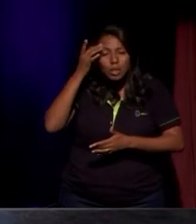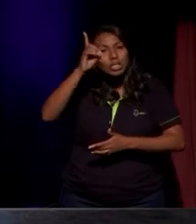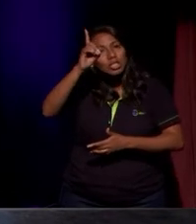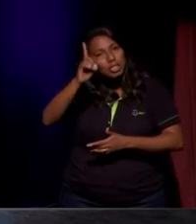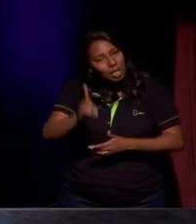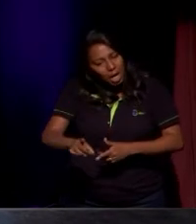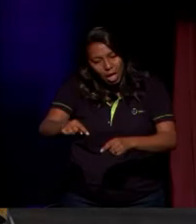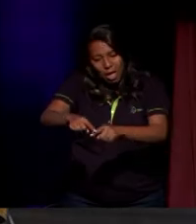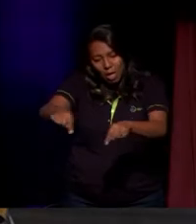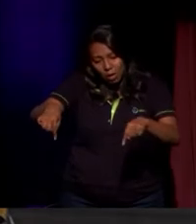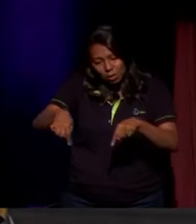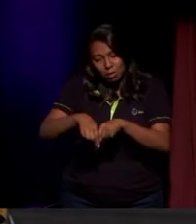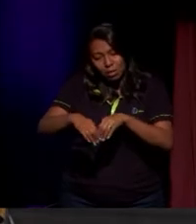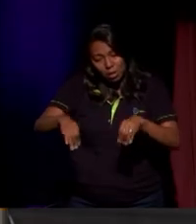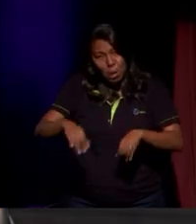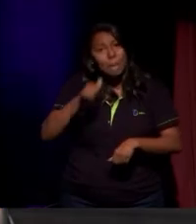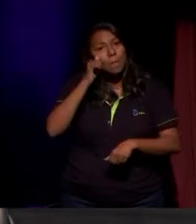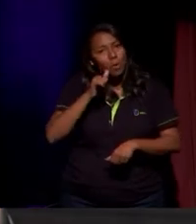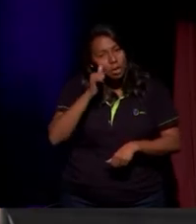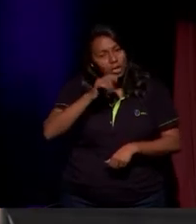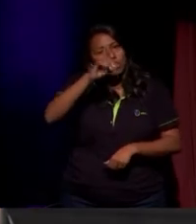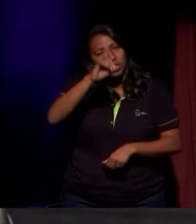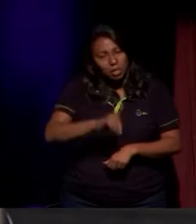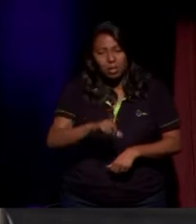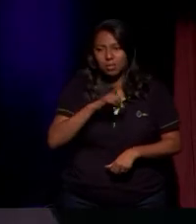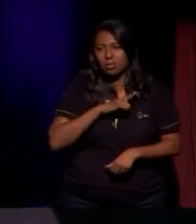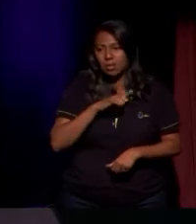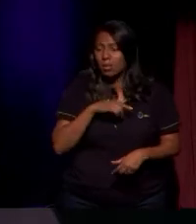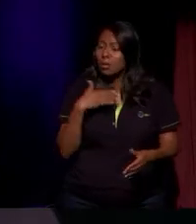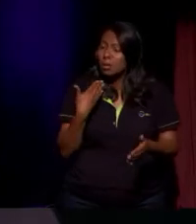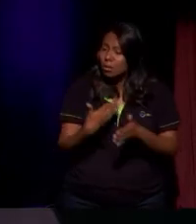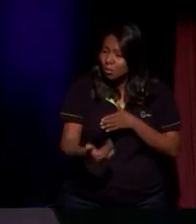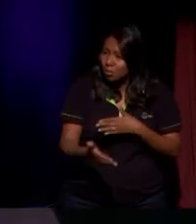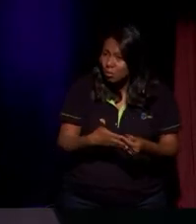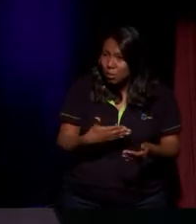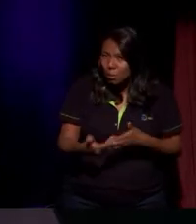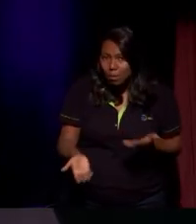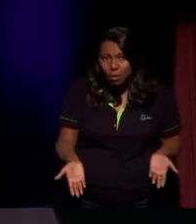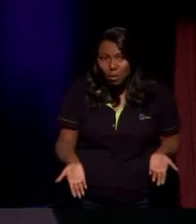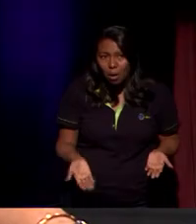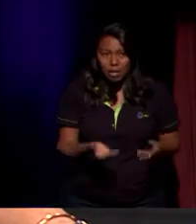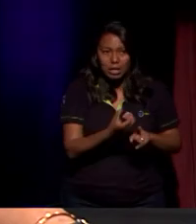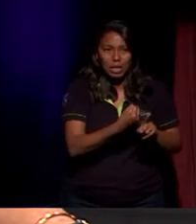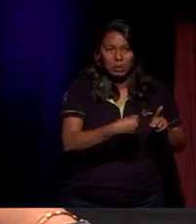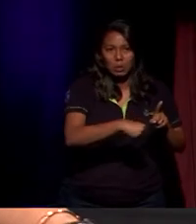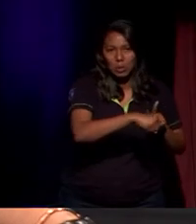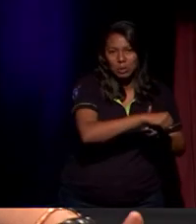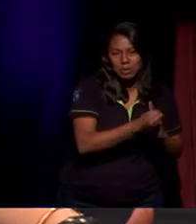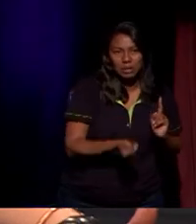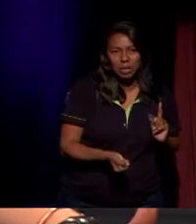and the woman has the right to land independently of being of a matrilineal or patrilineal society,